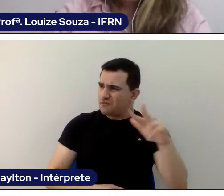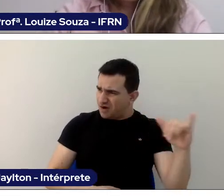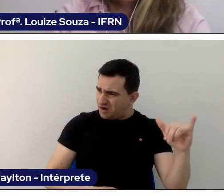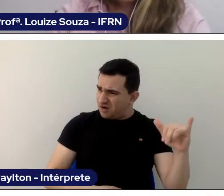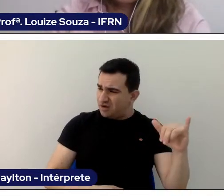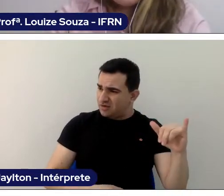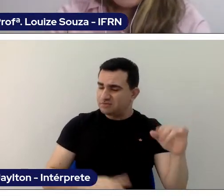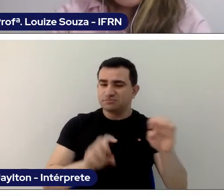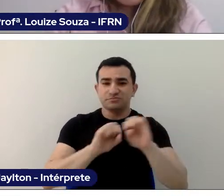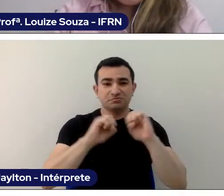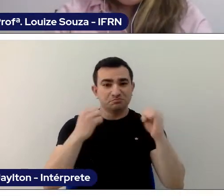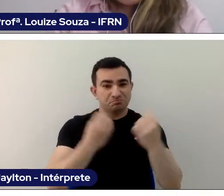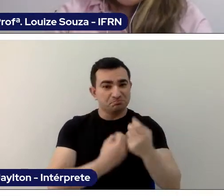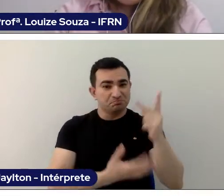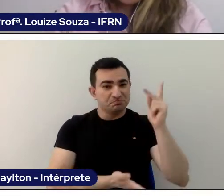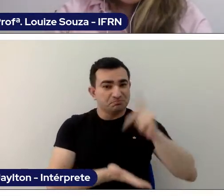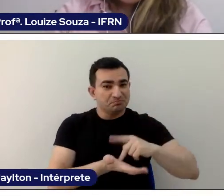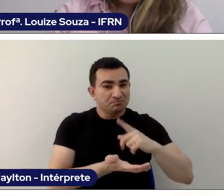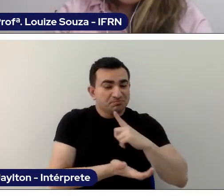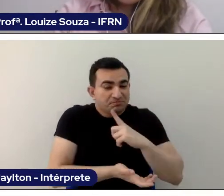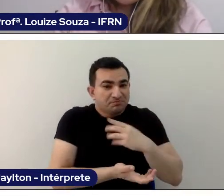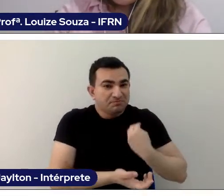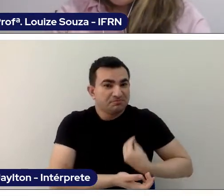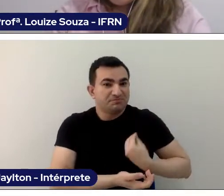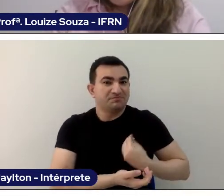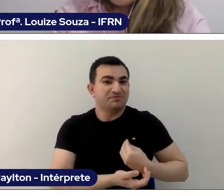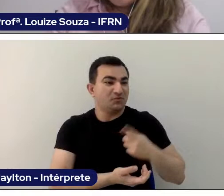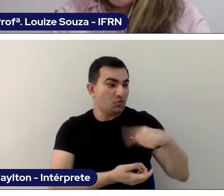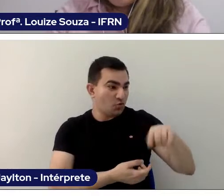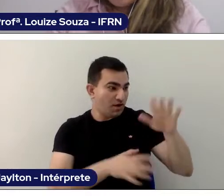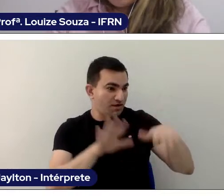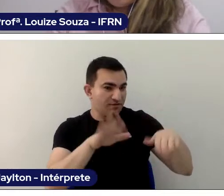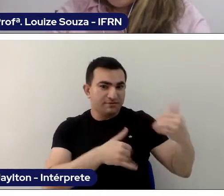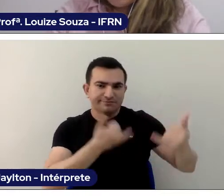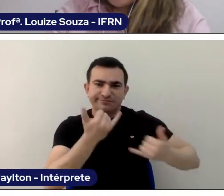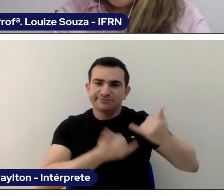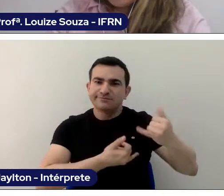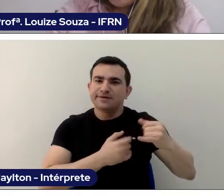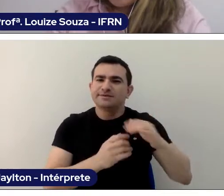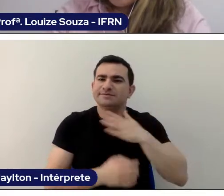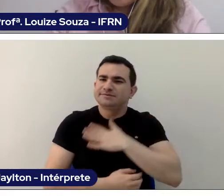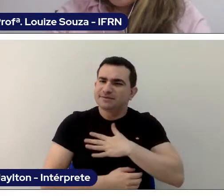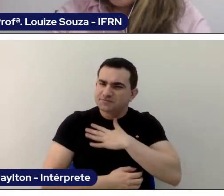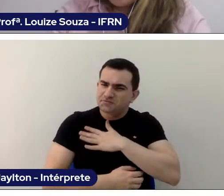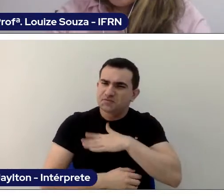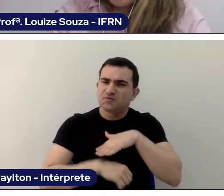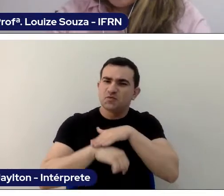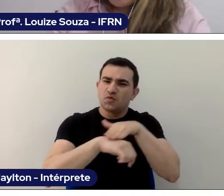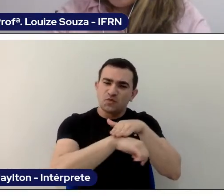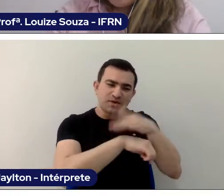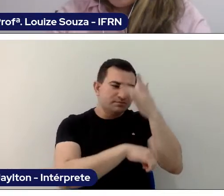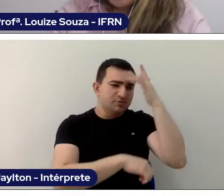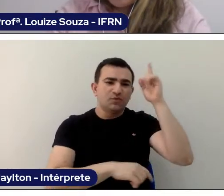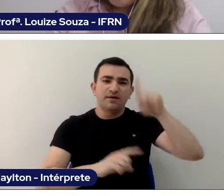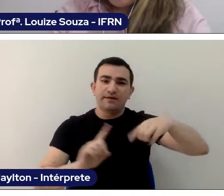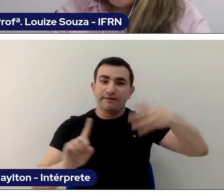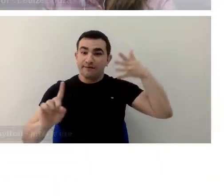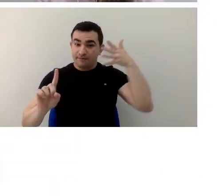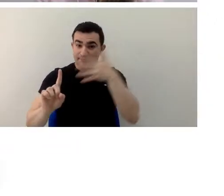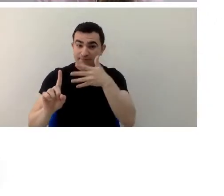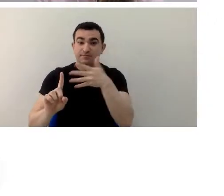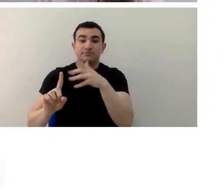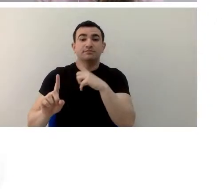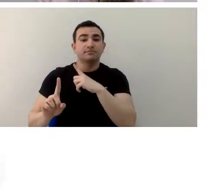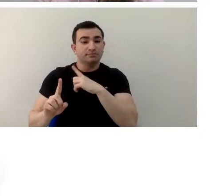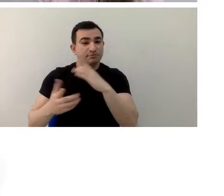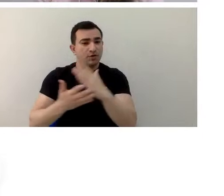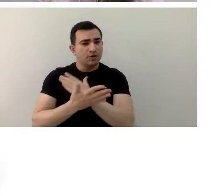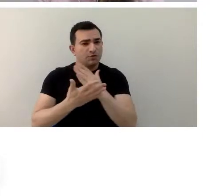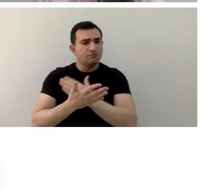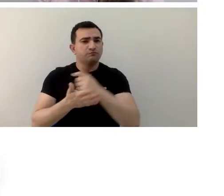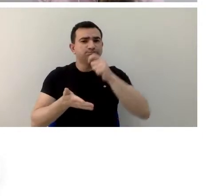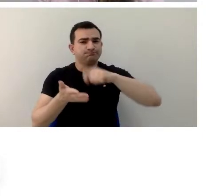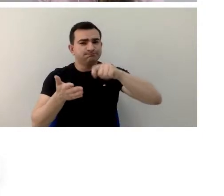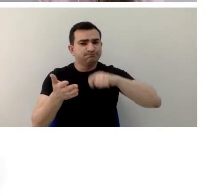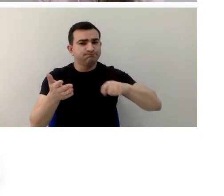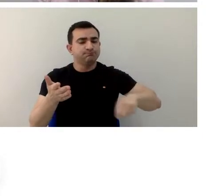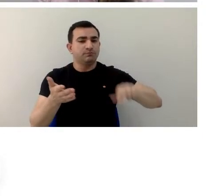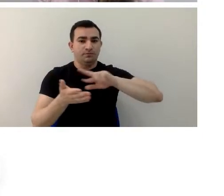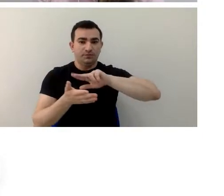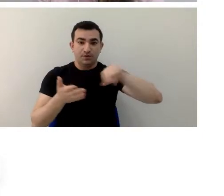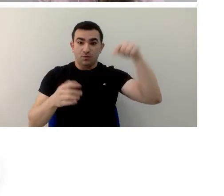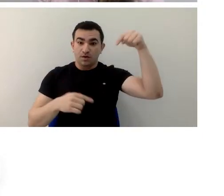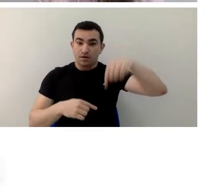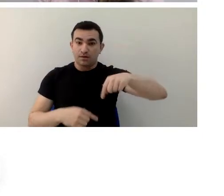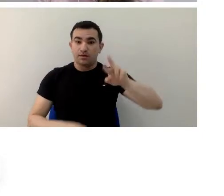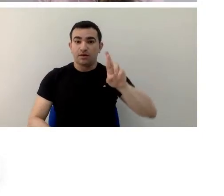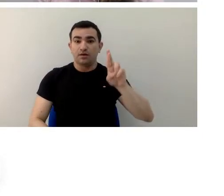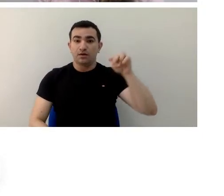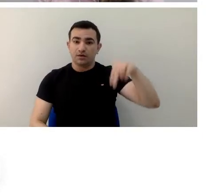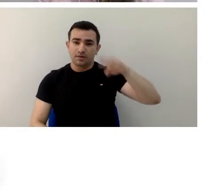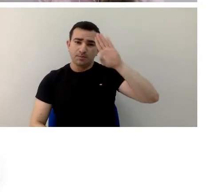We joke aroung saying that we have the honor to talk directly to our references. So, IFRN, Campus Ipanguaçu specially, is very happy.